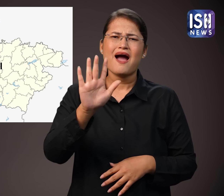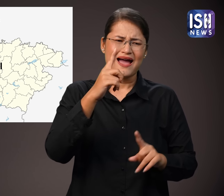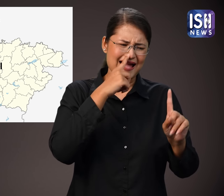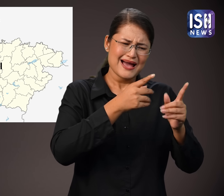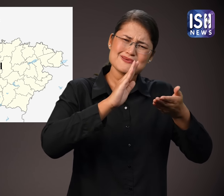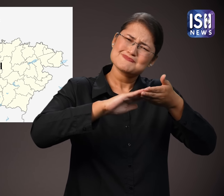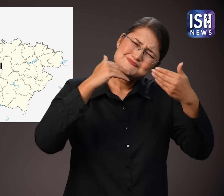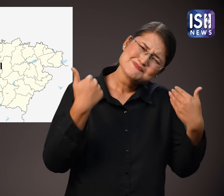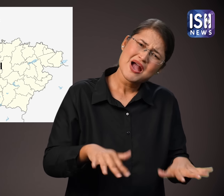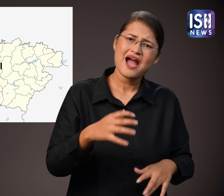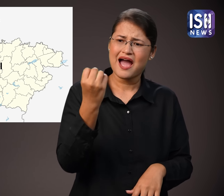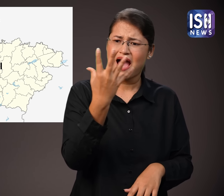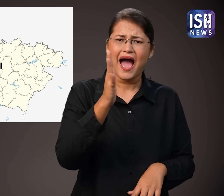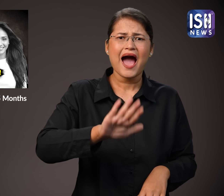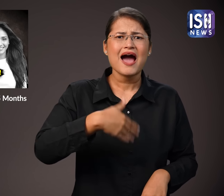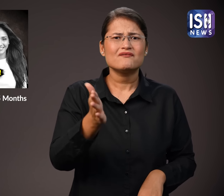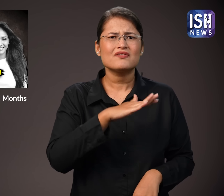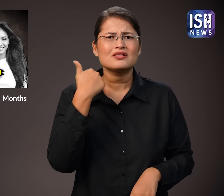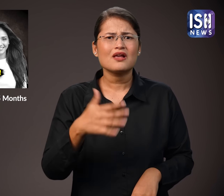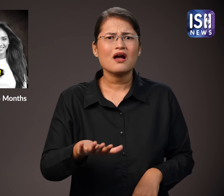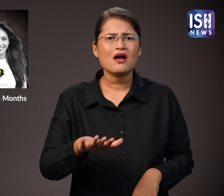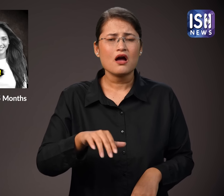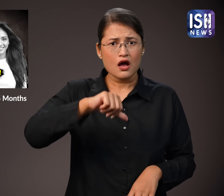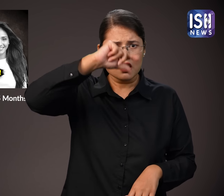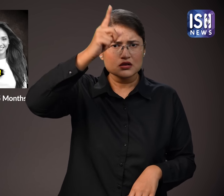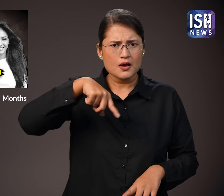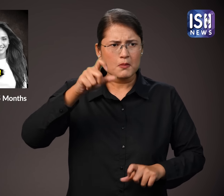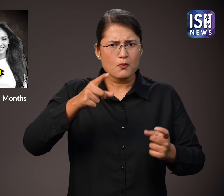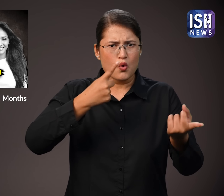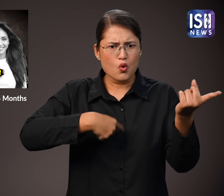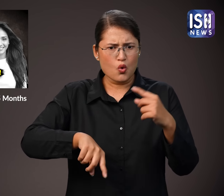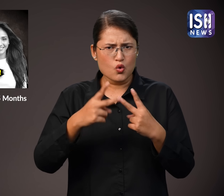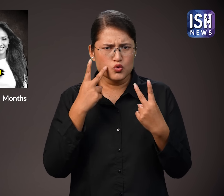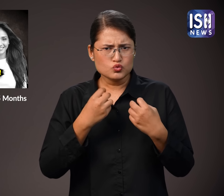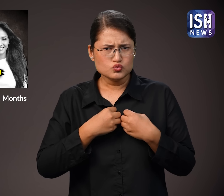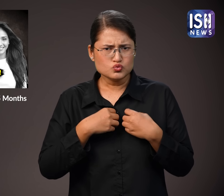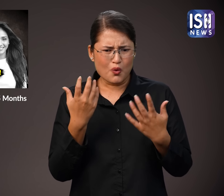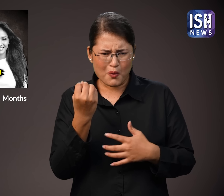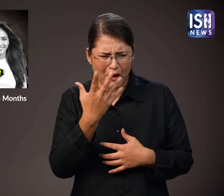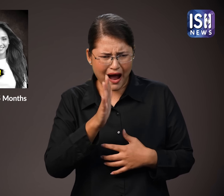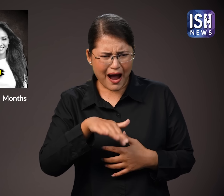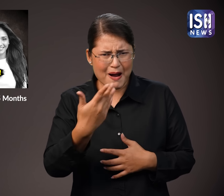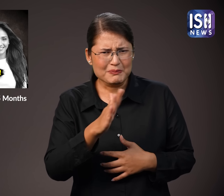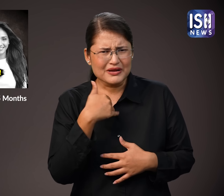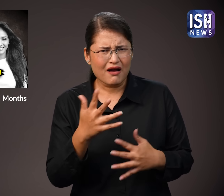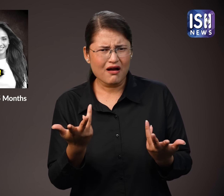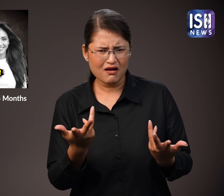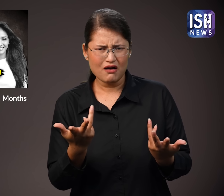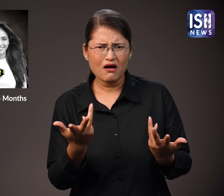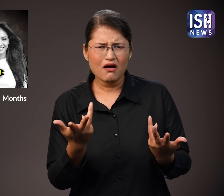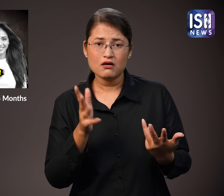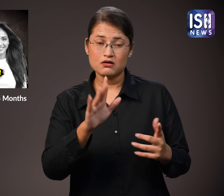just five months after her marriage. Her death has shocked many people across India.